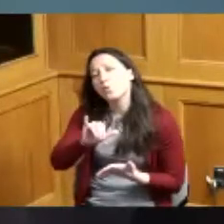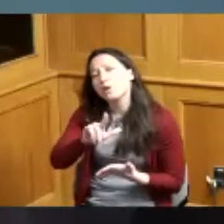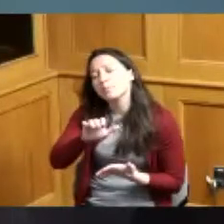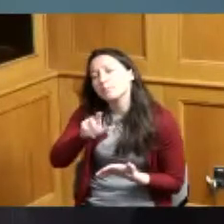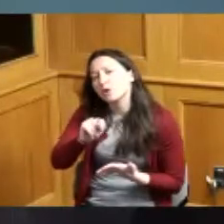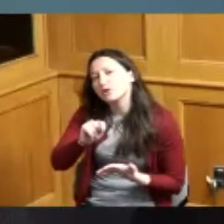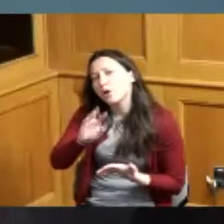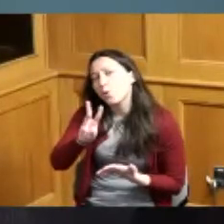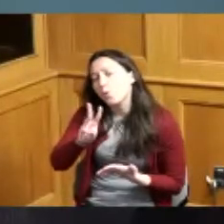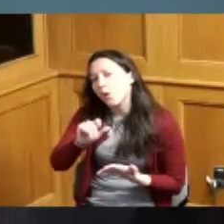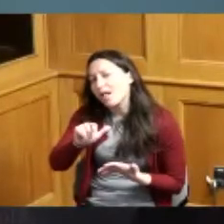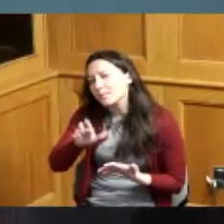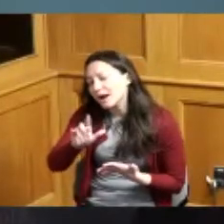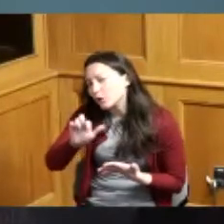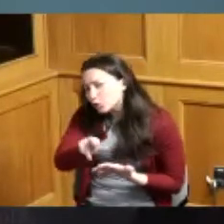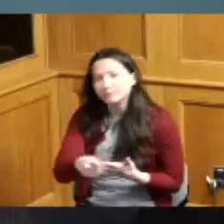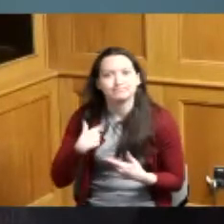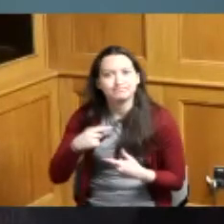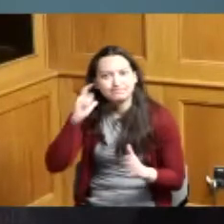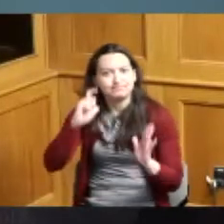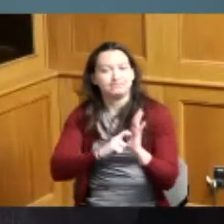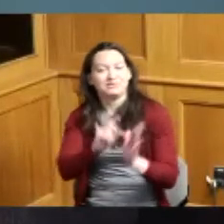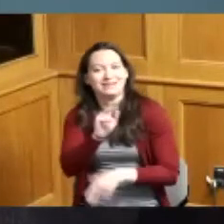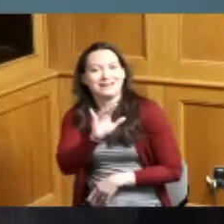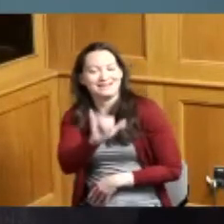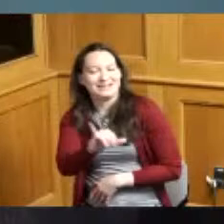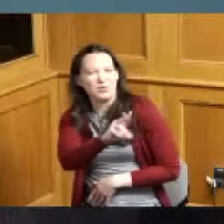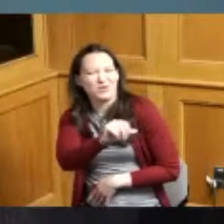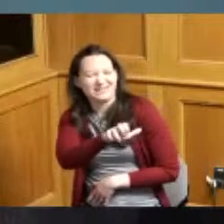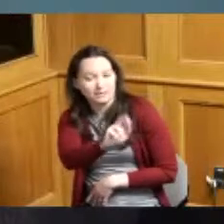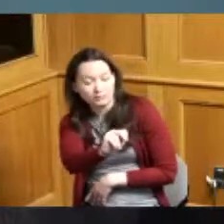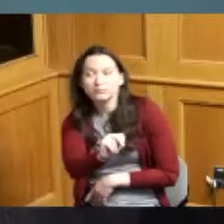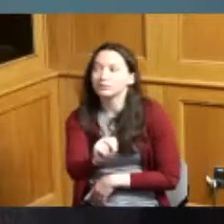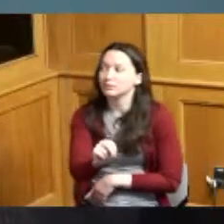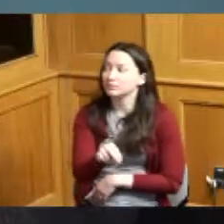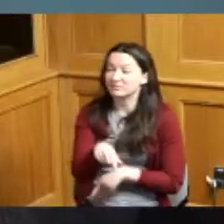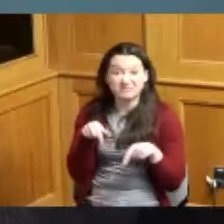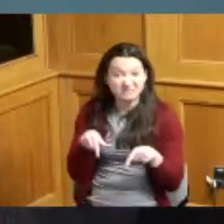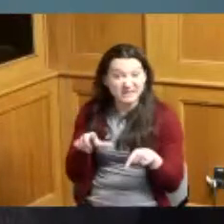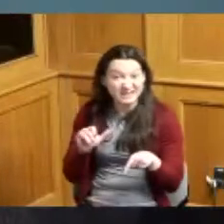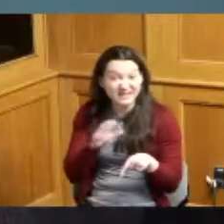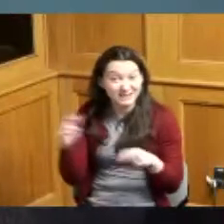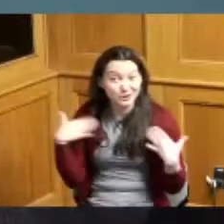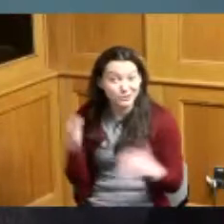many people know who was discovered by Nancy Wilson at a Cincinnati music festival it's called